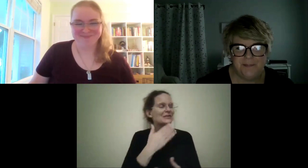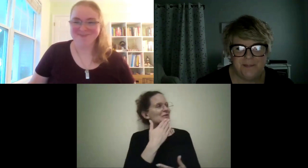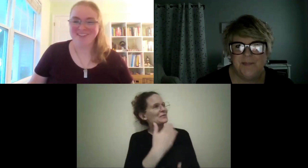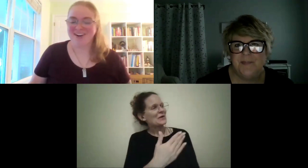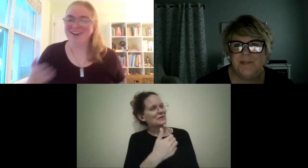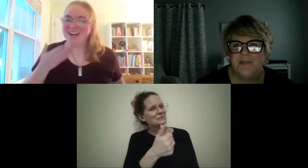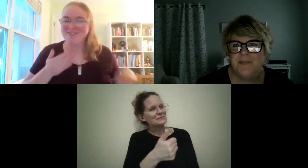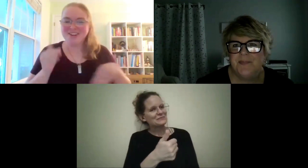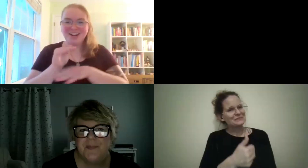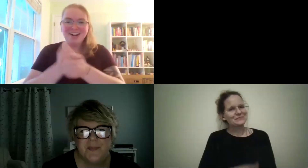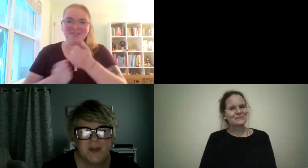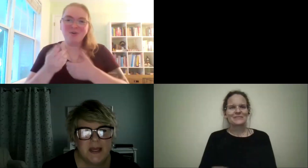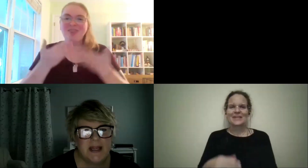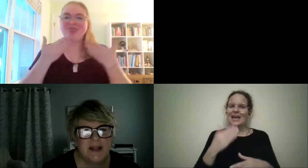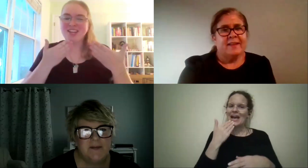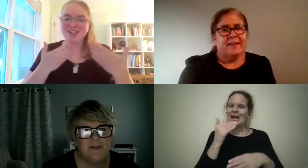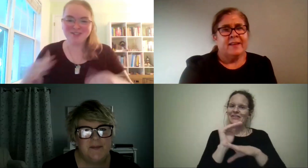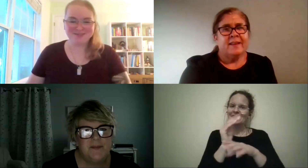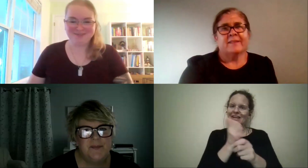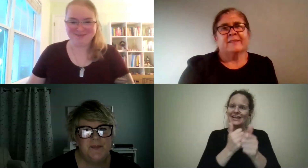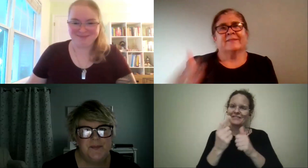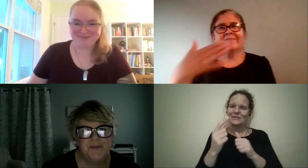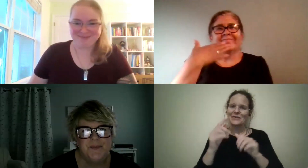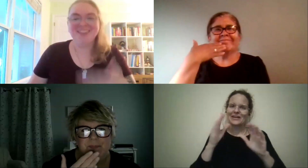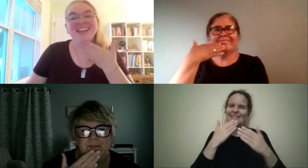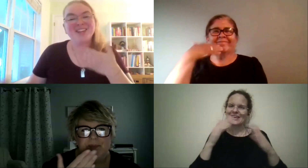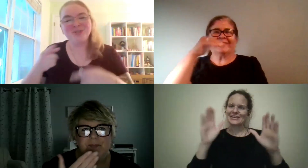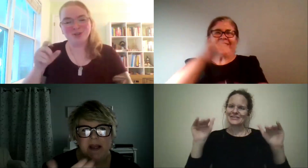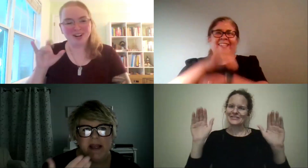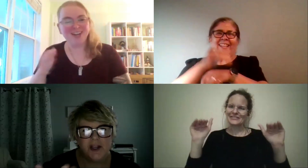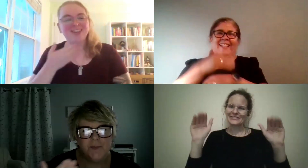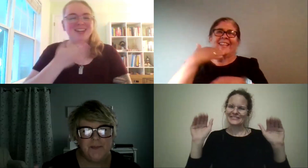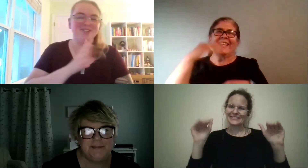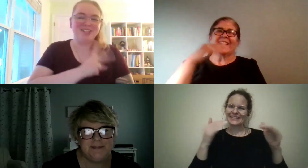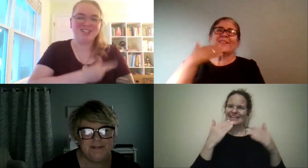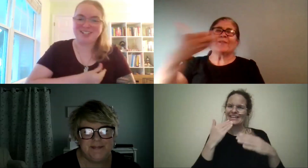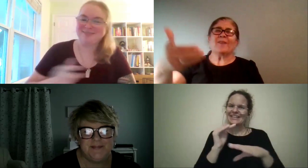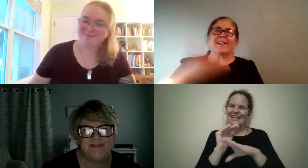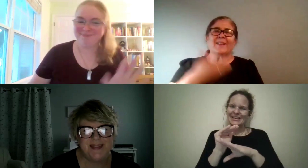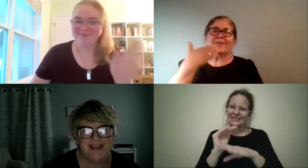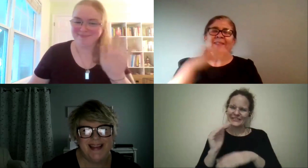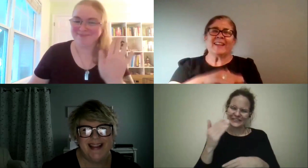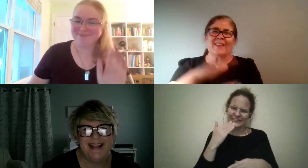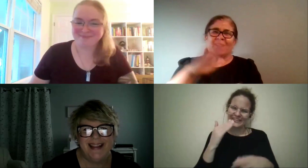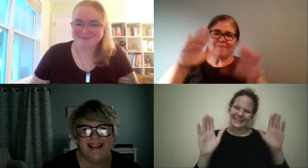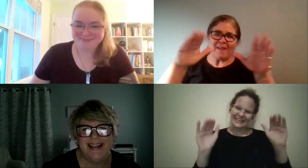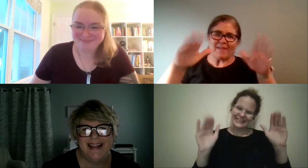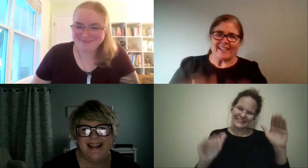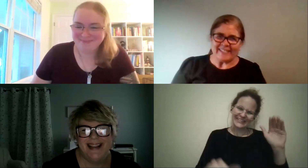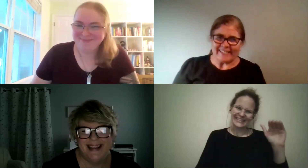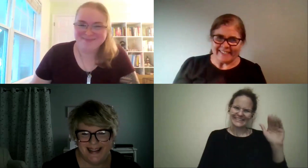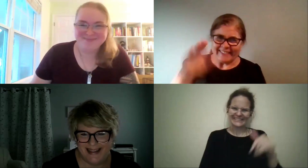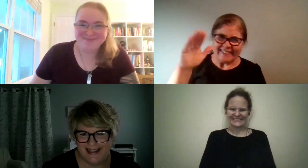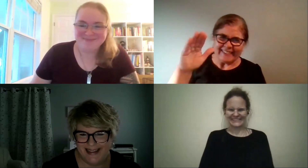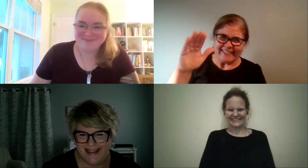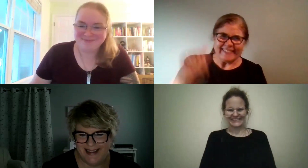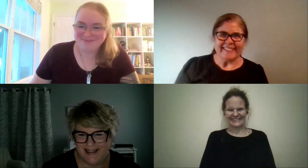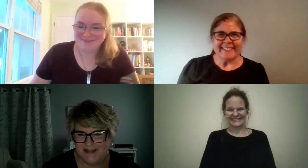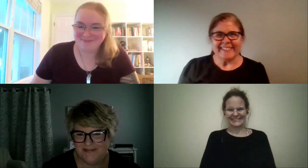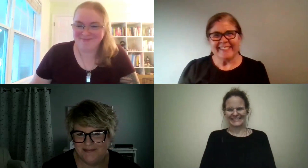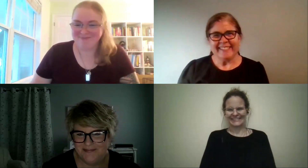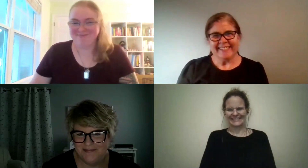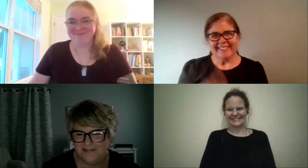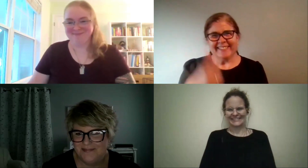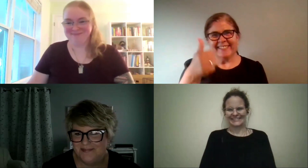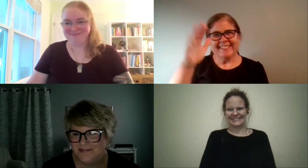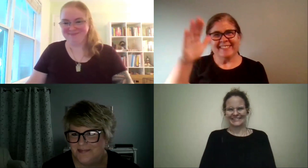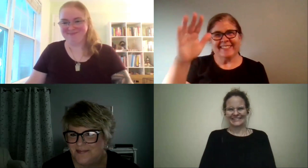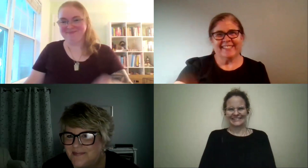All right, have a good night everyone! Thank you! Thank you Gloria, thank you, Alicia.